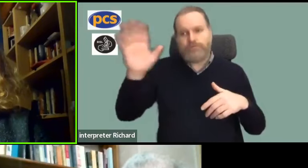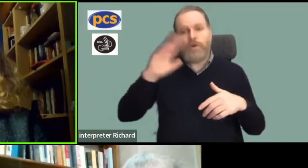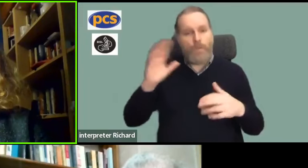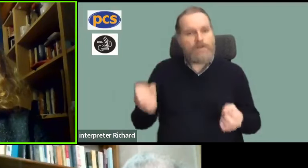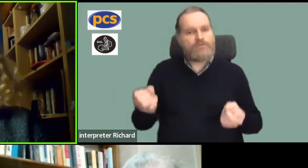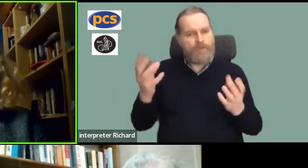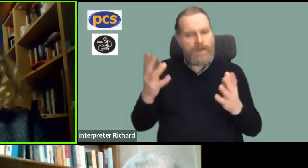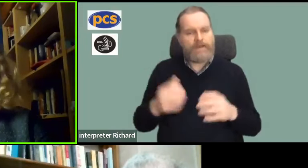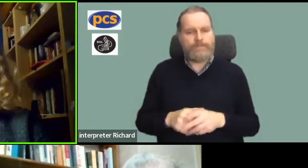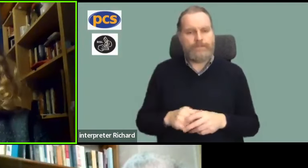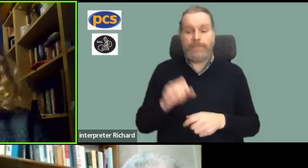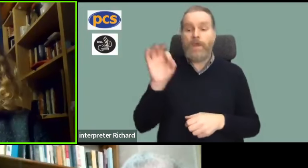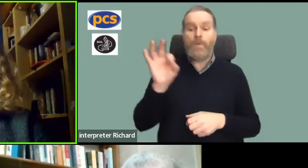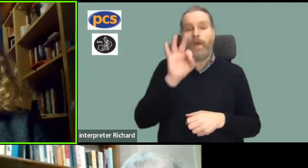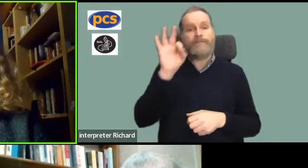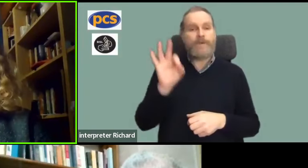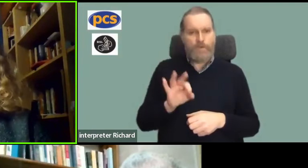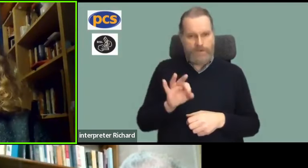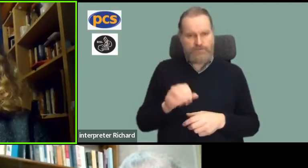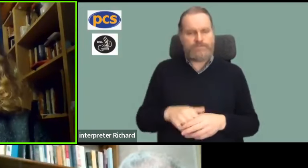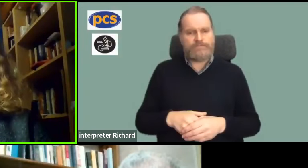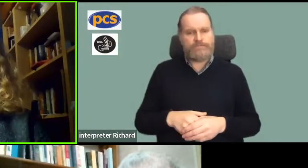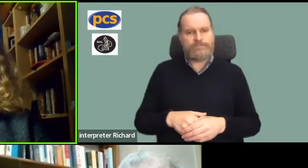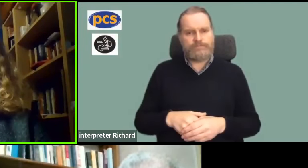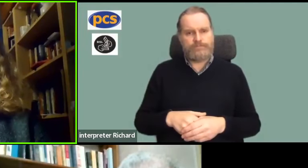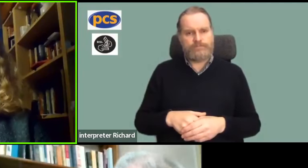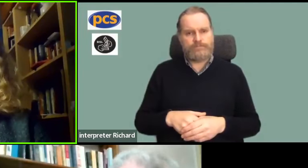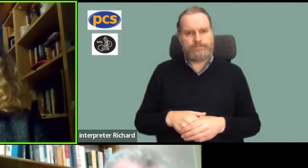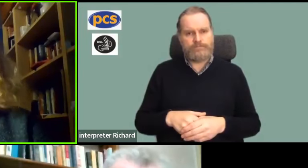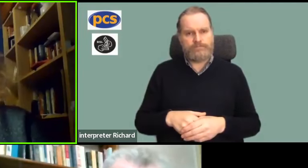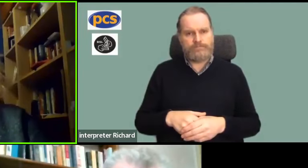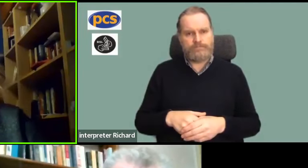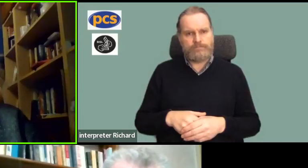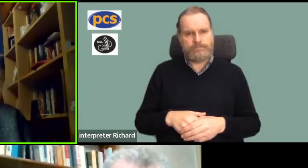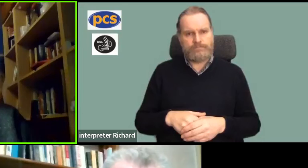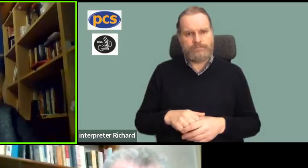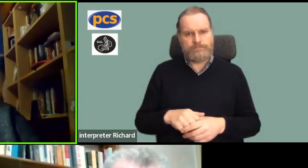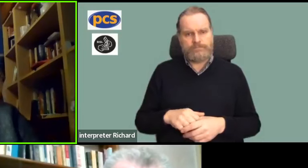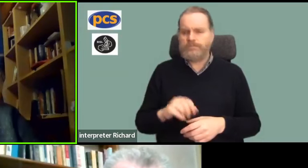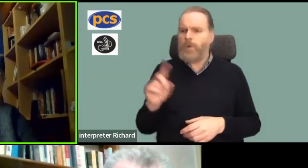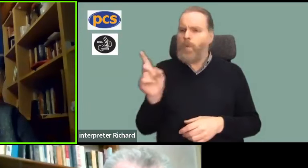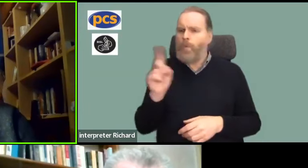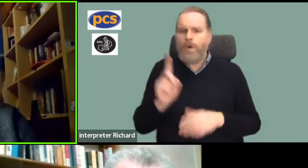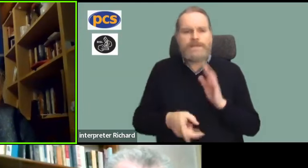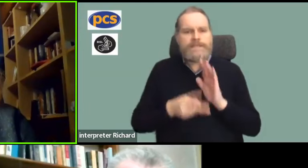he coming weeks, and there is a And there is a question in this, says, Sorry I joined a bit late It's the only plan for jobs then